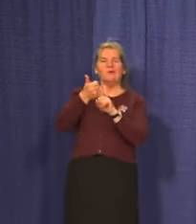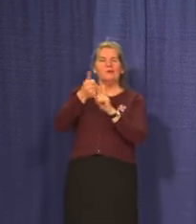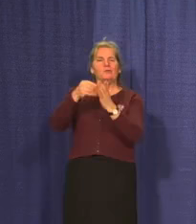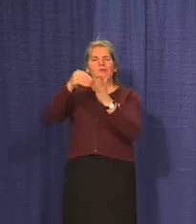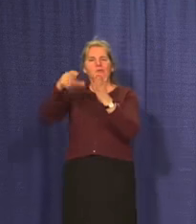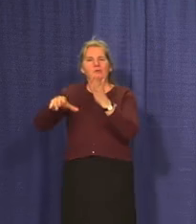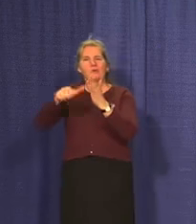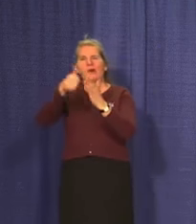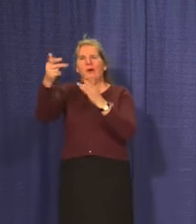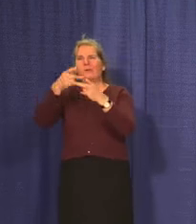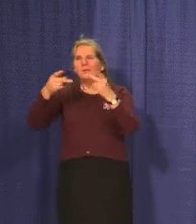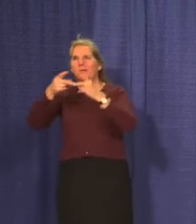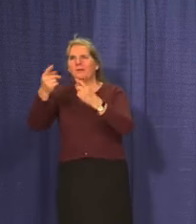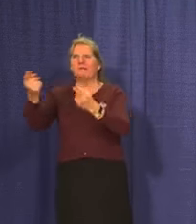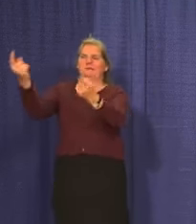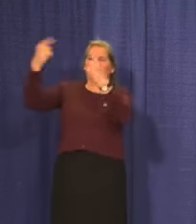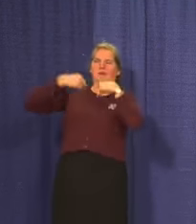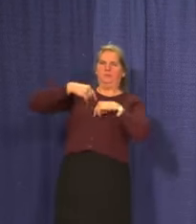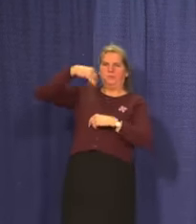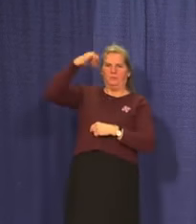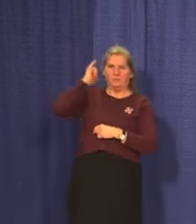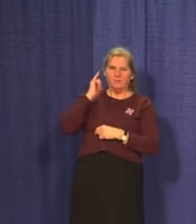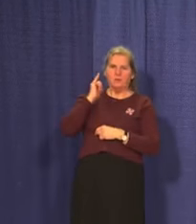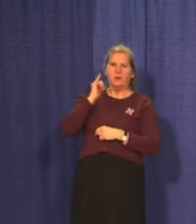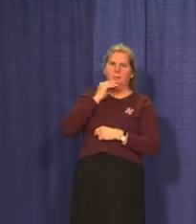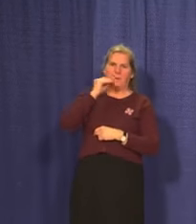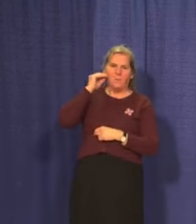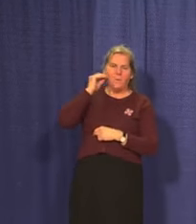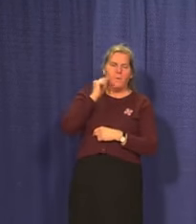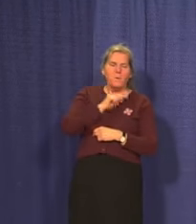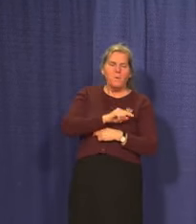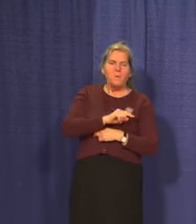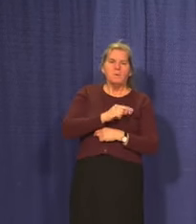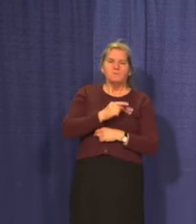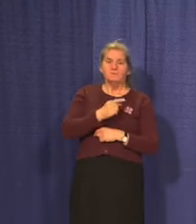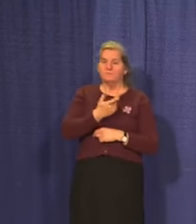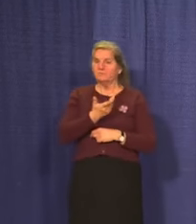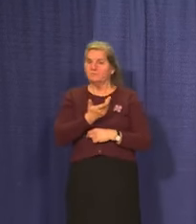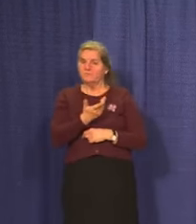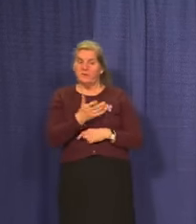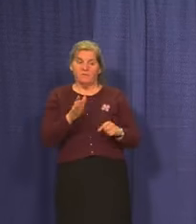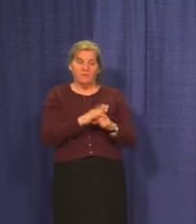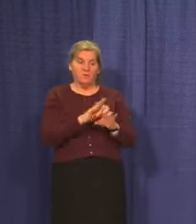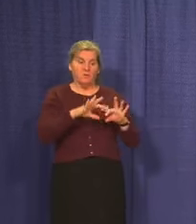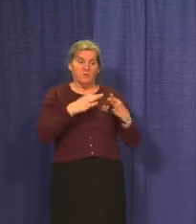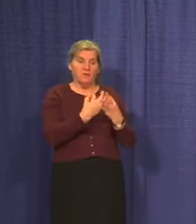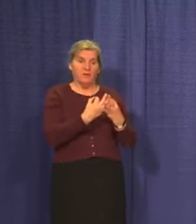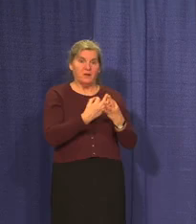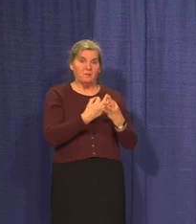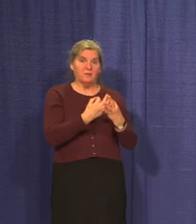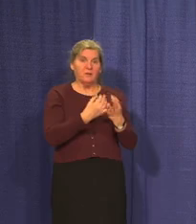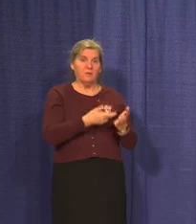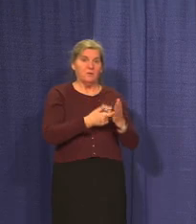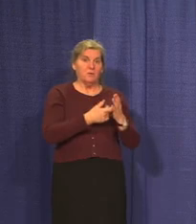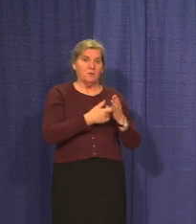HOLIDAYS WITH YOUR FAMILY. DOES THE WHOLE FAMILY NEED TO ISOLATE, IT REALLY DEPENDS ON